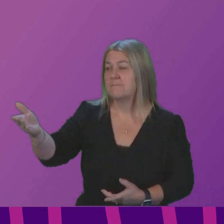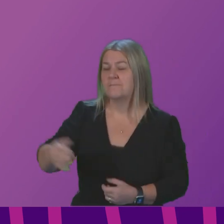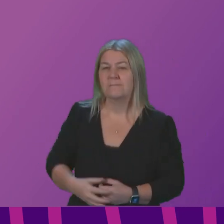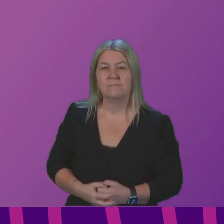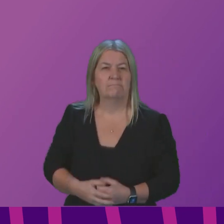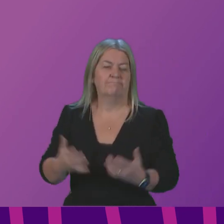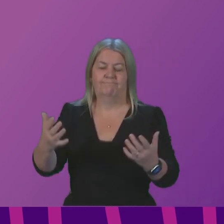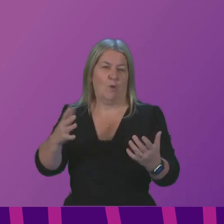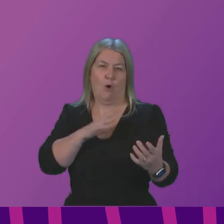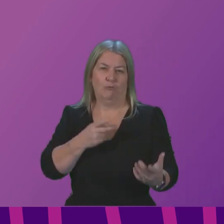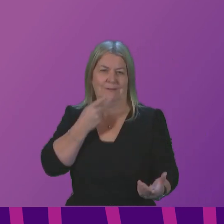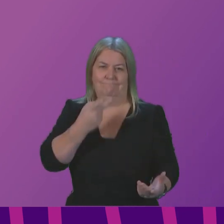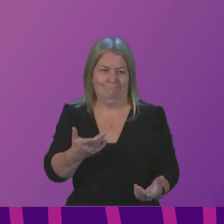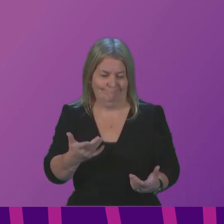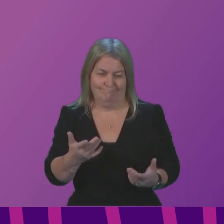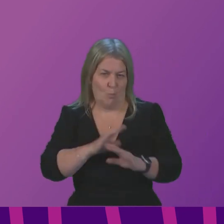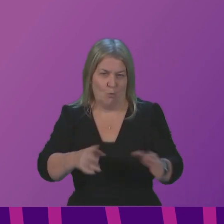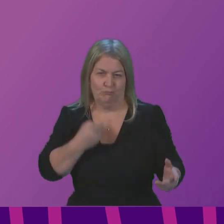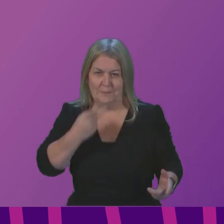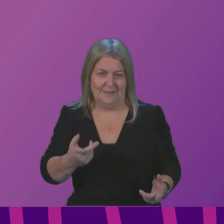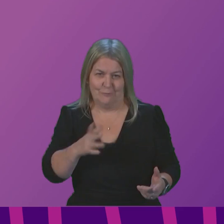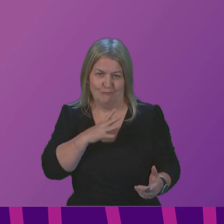to the previous question on that—it is an important question and it is an important